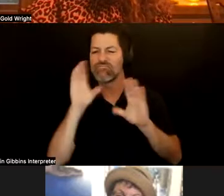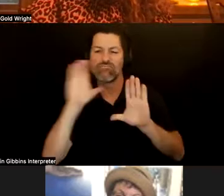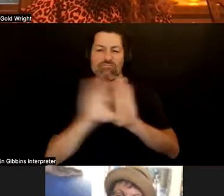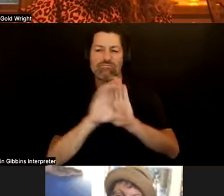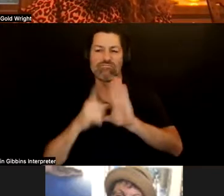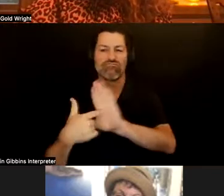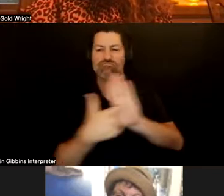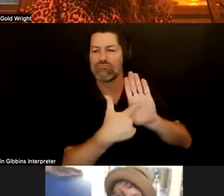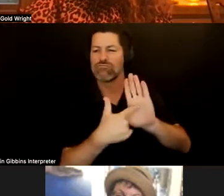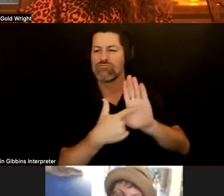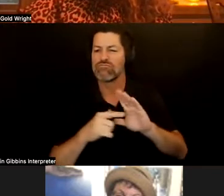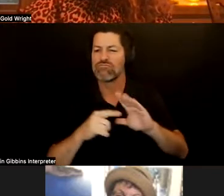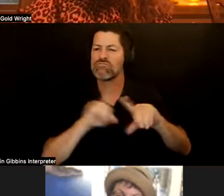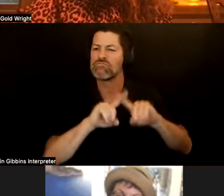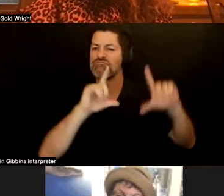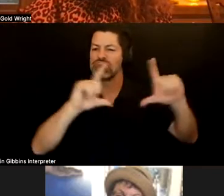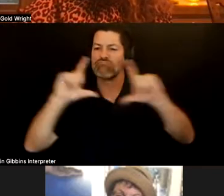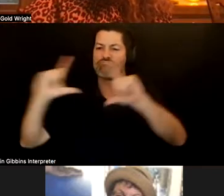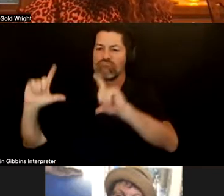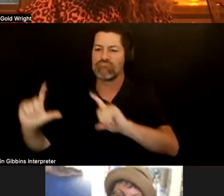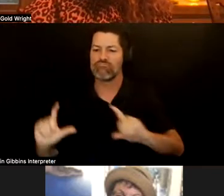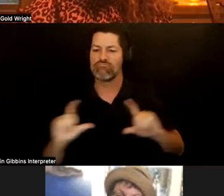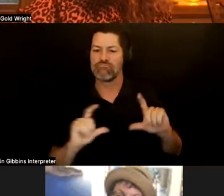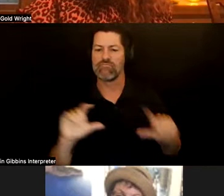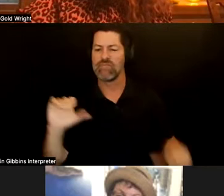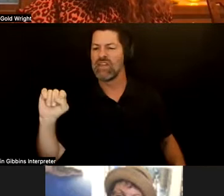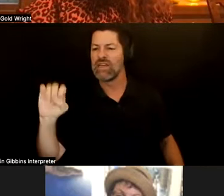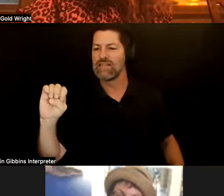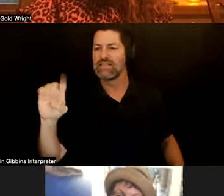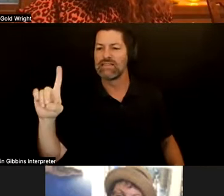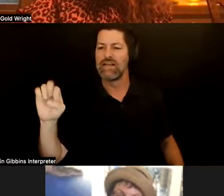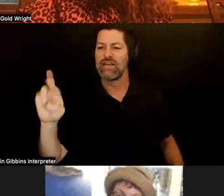19:15:34 So that you can just have a sense of what they look like.